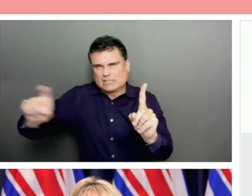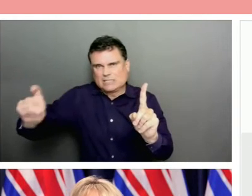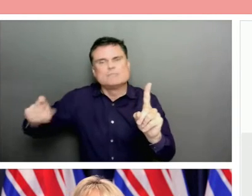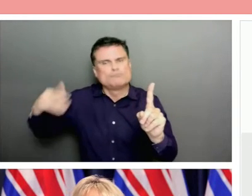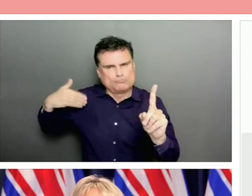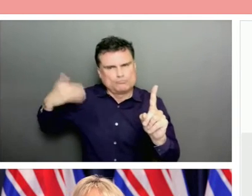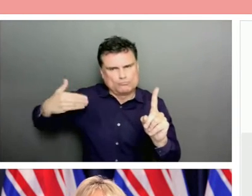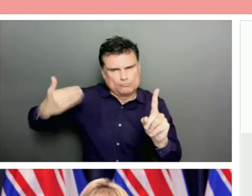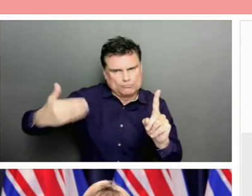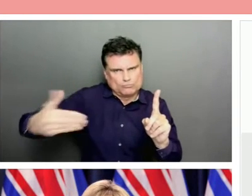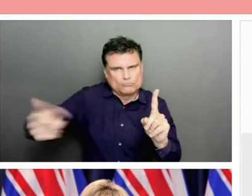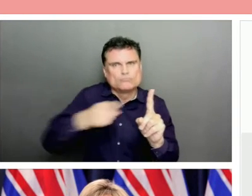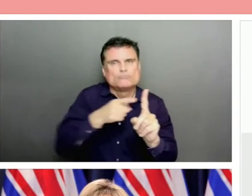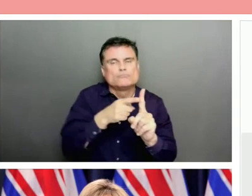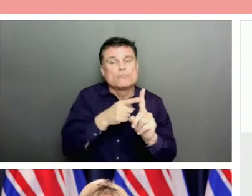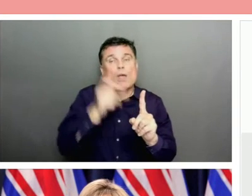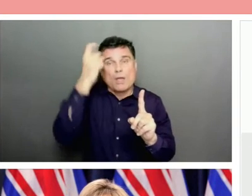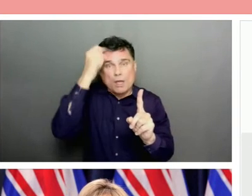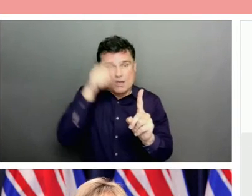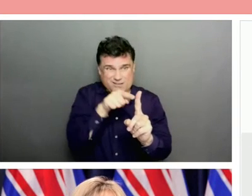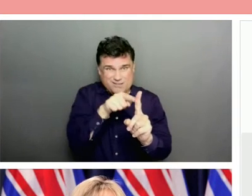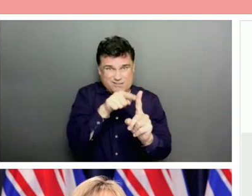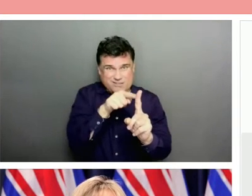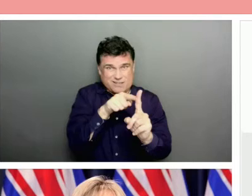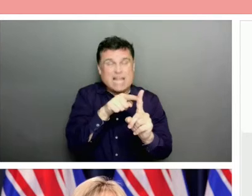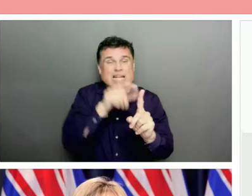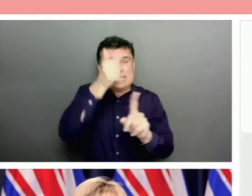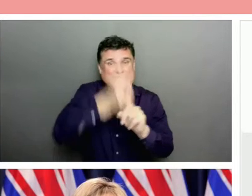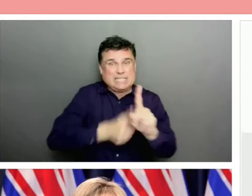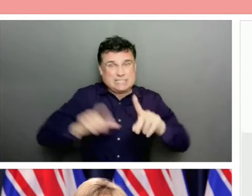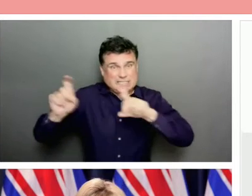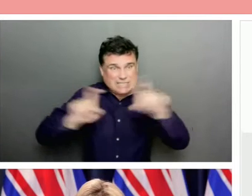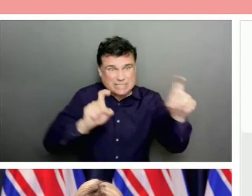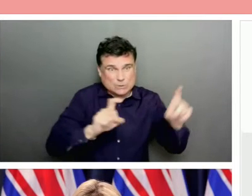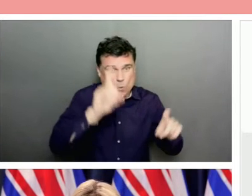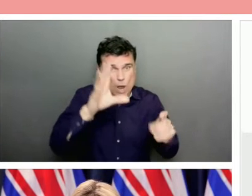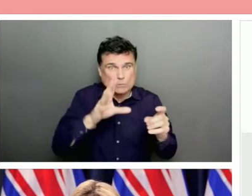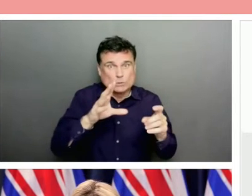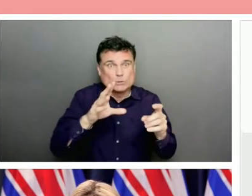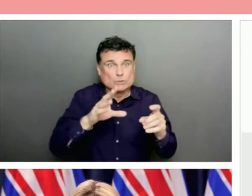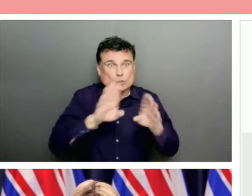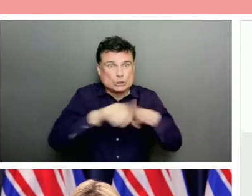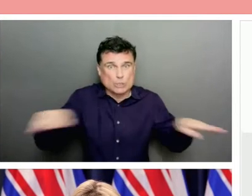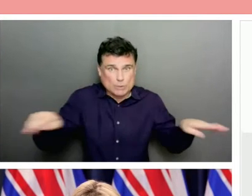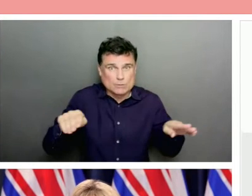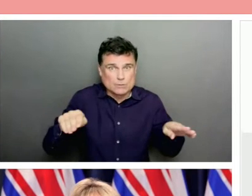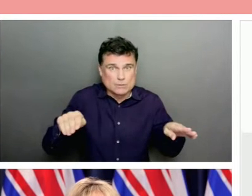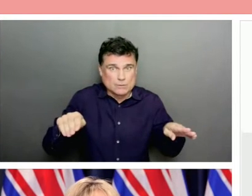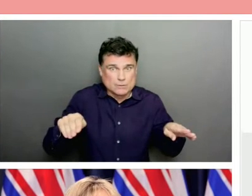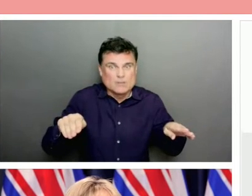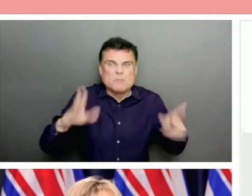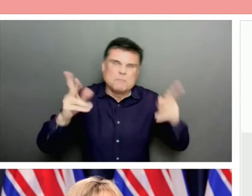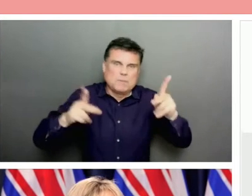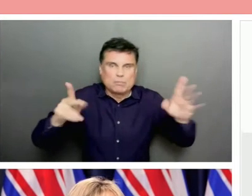But if we look at the school-age population, that's much, much less. So even though 1 per cent of school-age